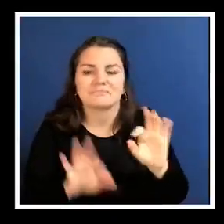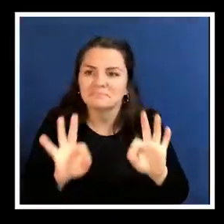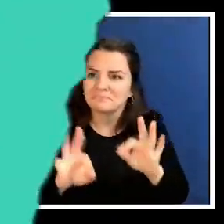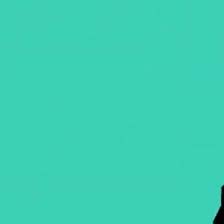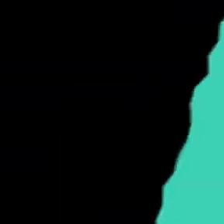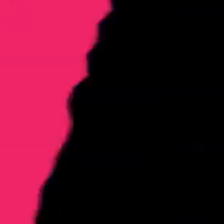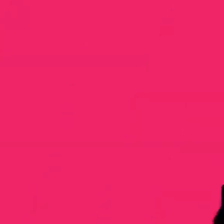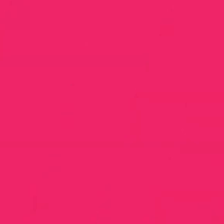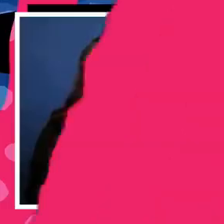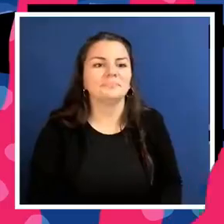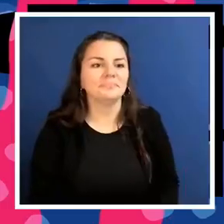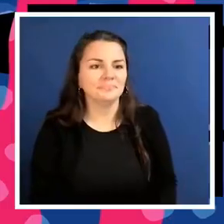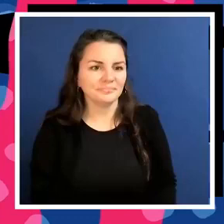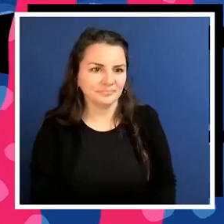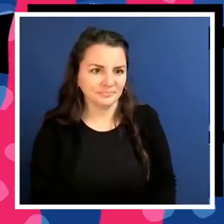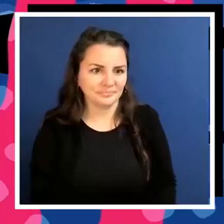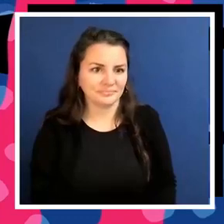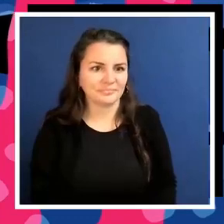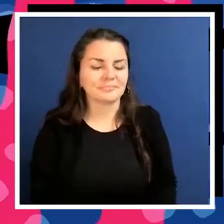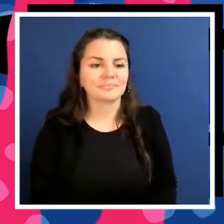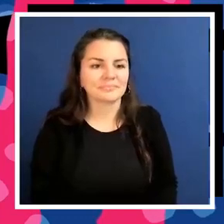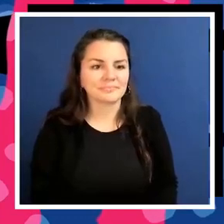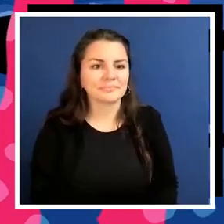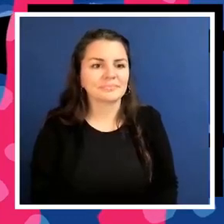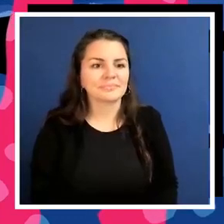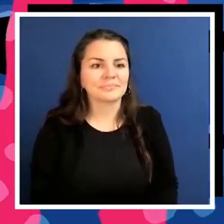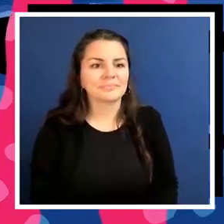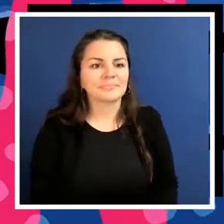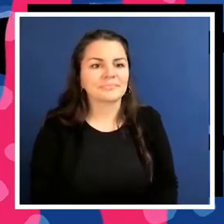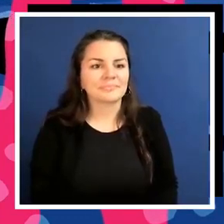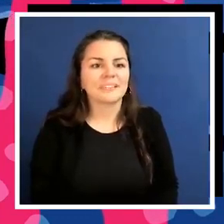WHO IS WANTING A BETTER FUTURE.